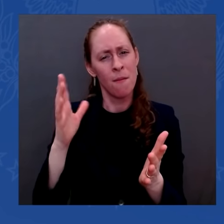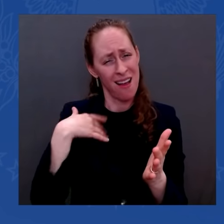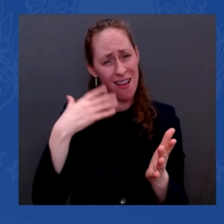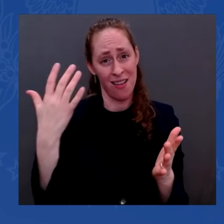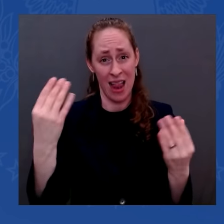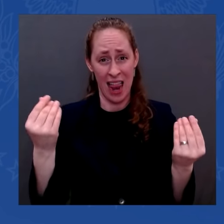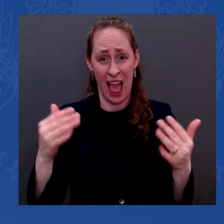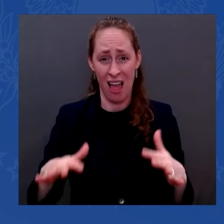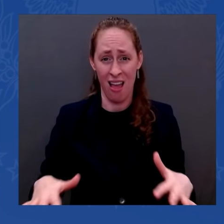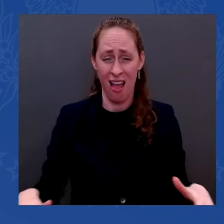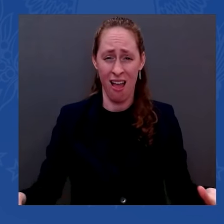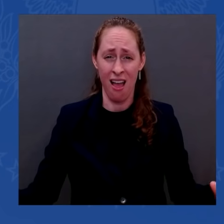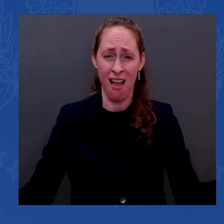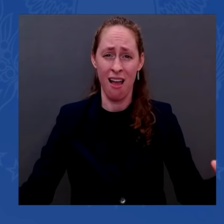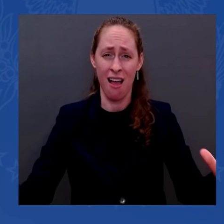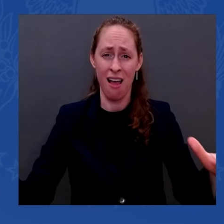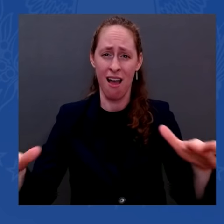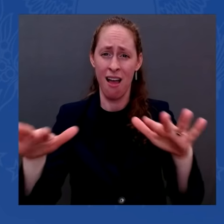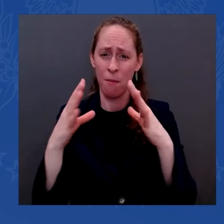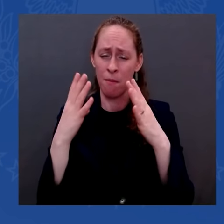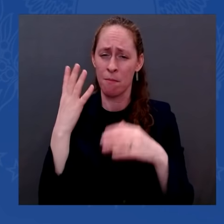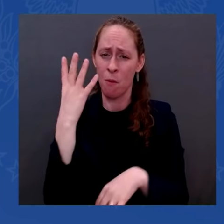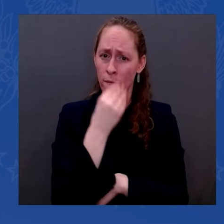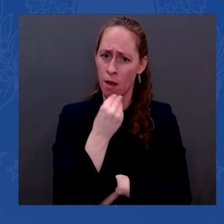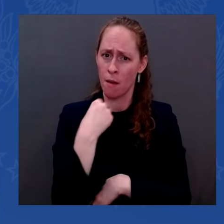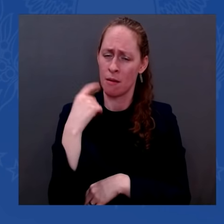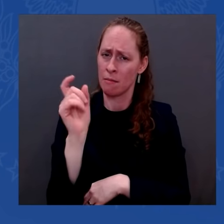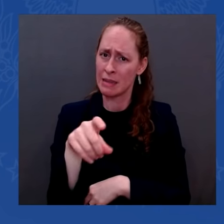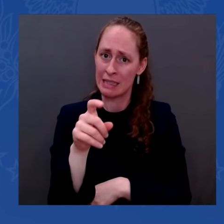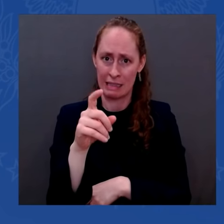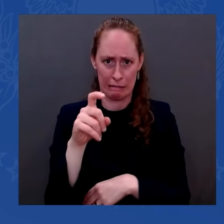roads, access to parks, access to the outdoors.